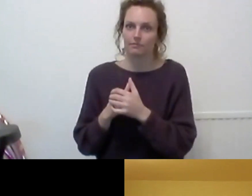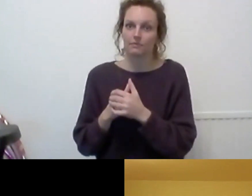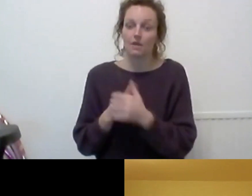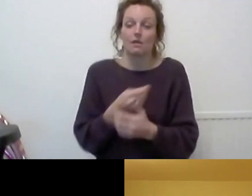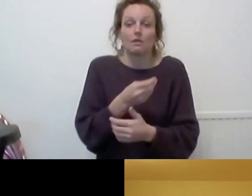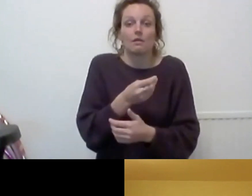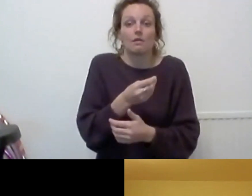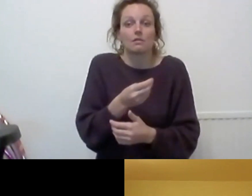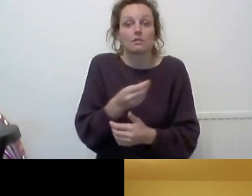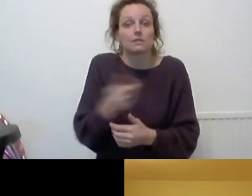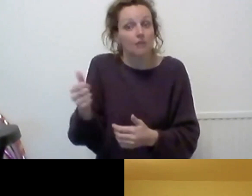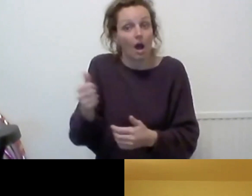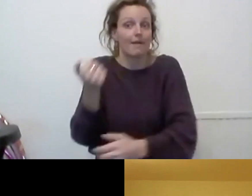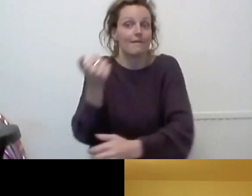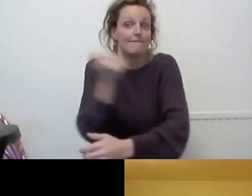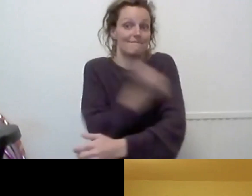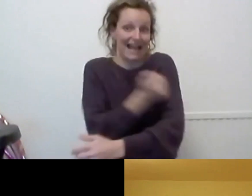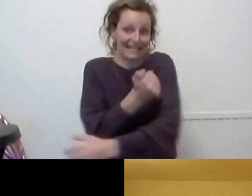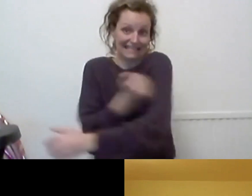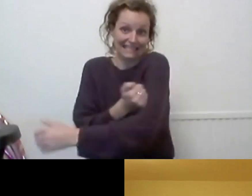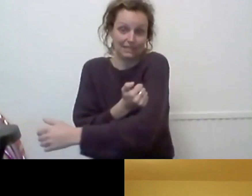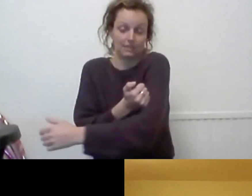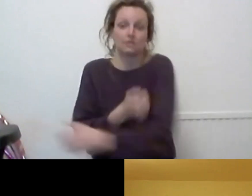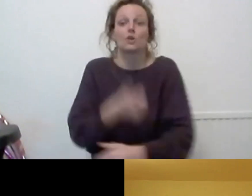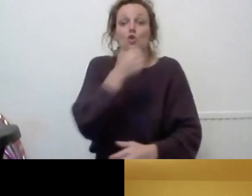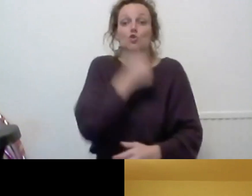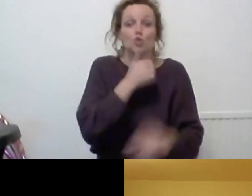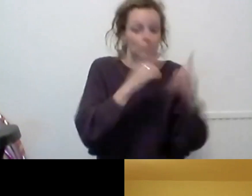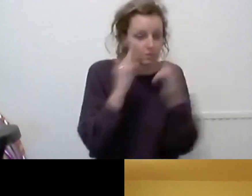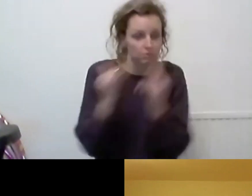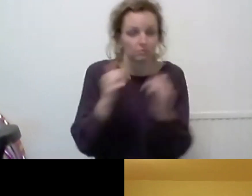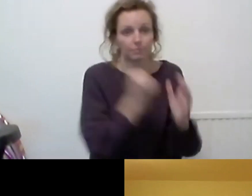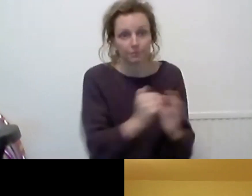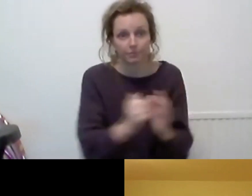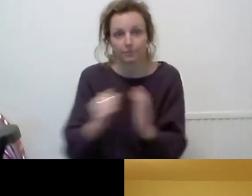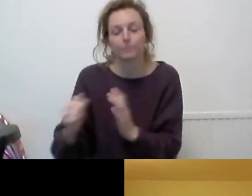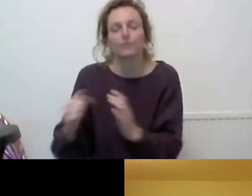and those are called Live vaccines where the whole virus is used, but it's changed. So it